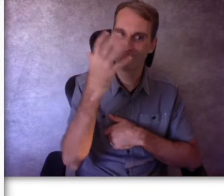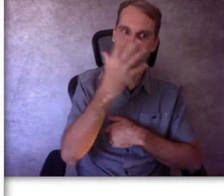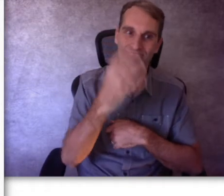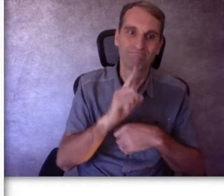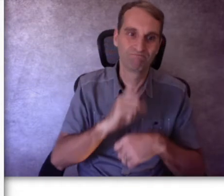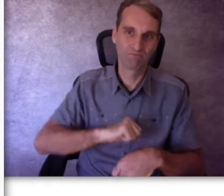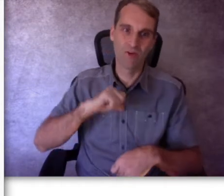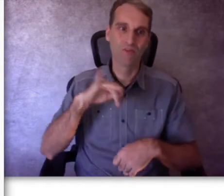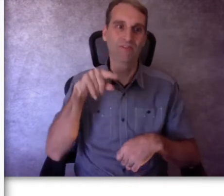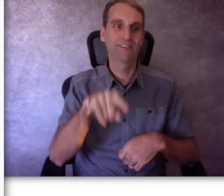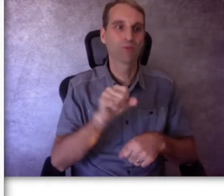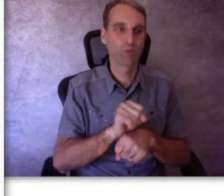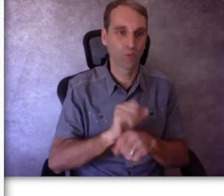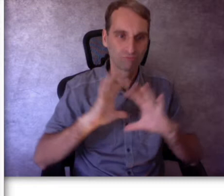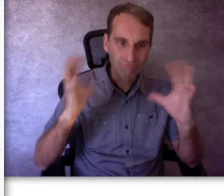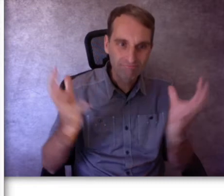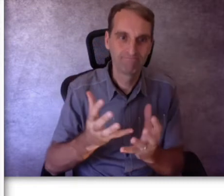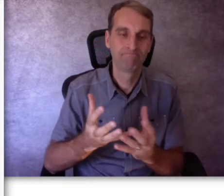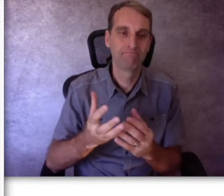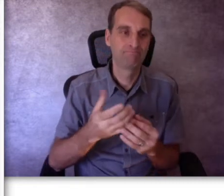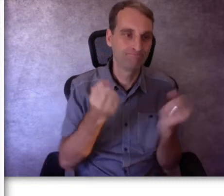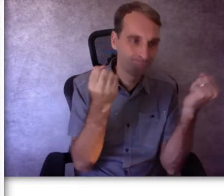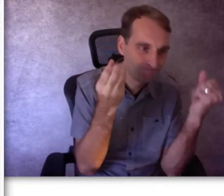Wow. I’m really proud of this work